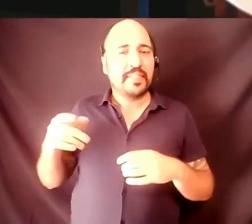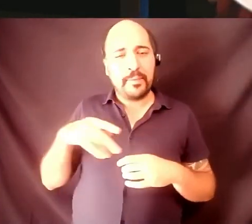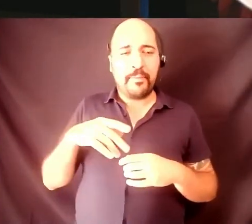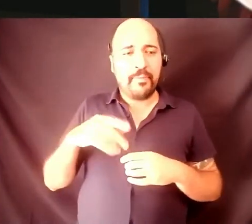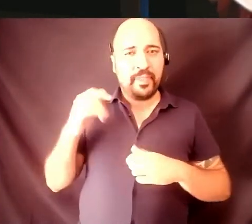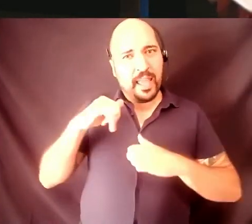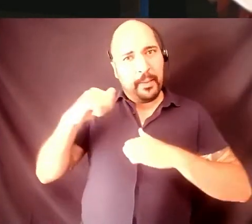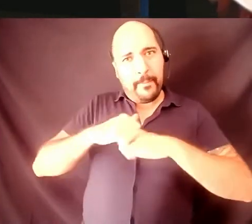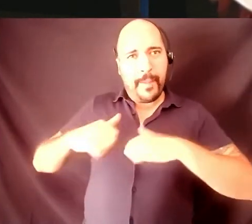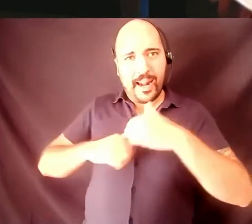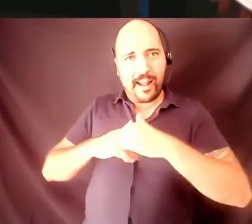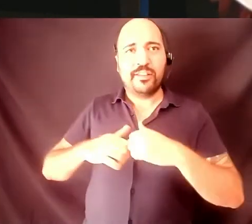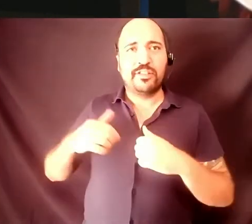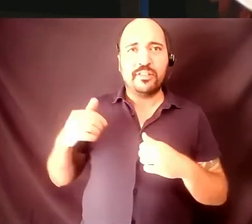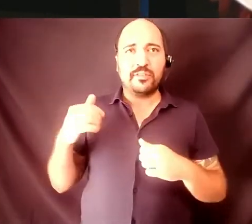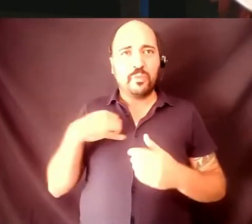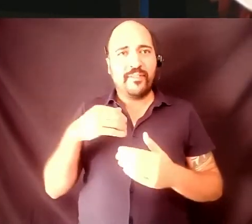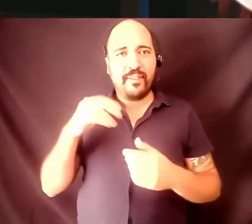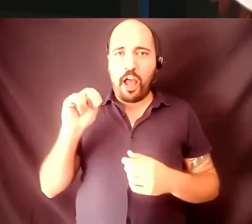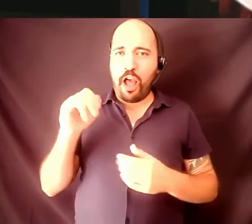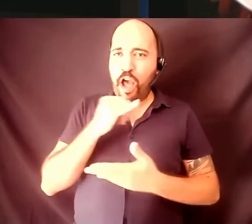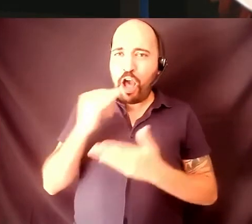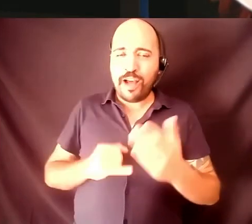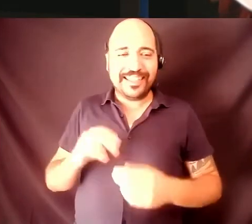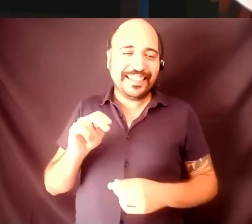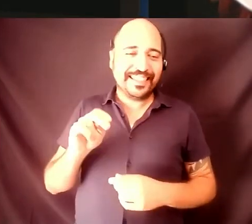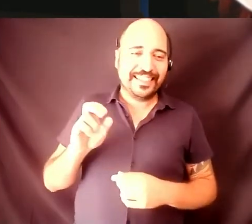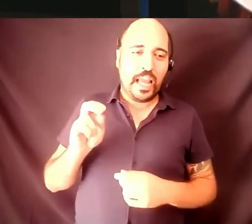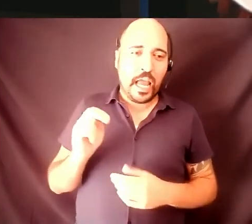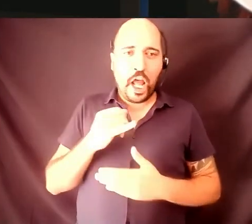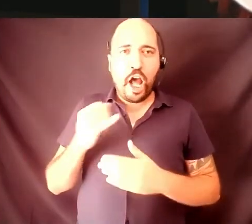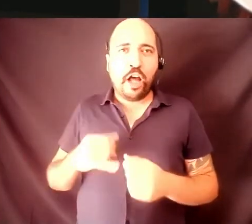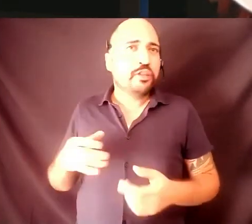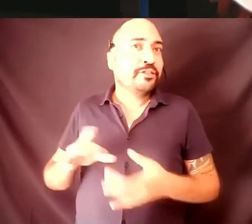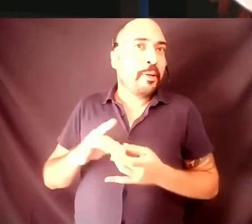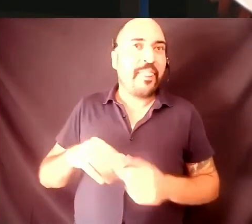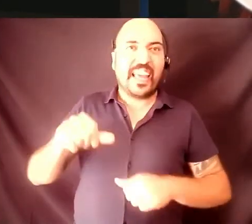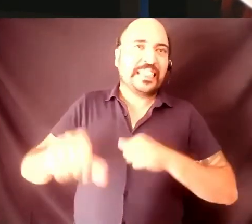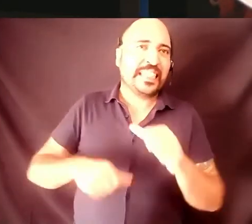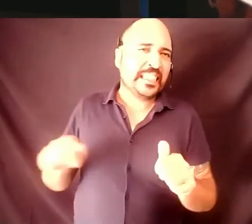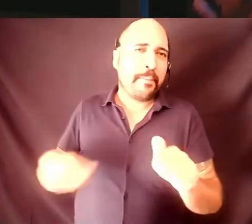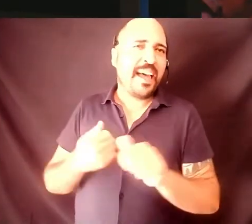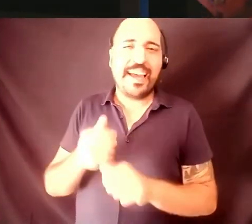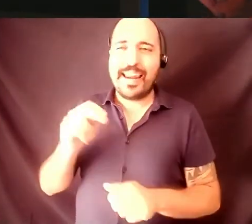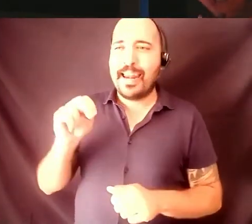The science behind neon and neon art. And how do you create this work? Right? How is it put together?